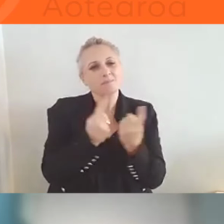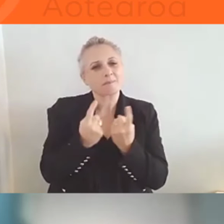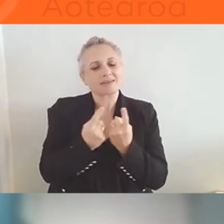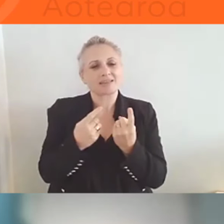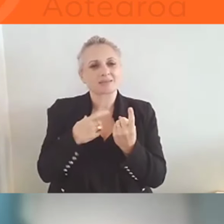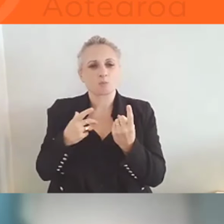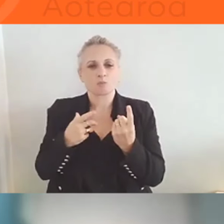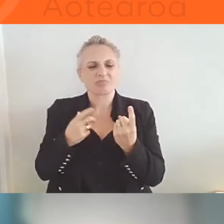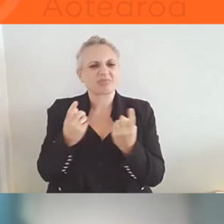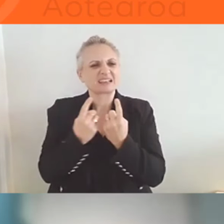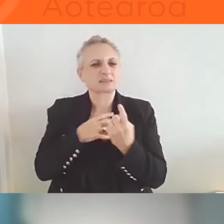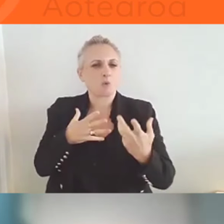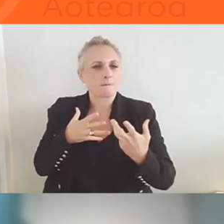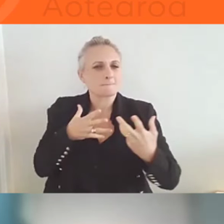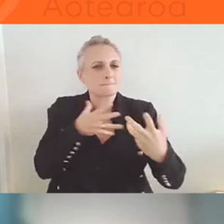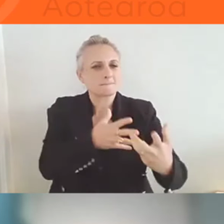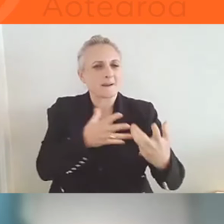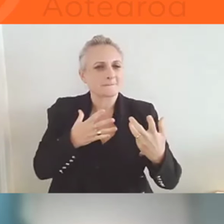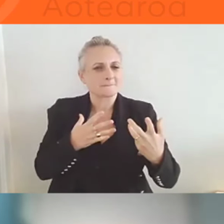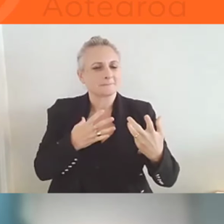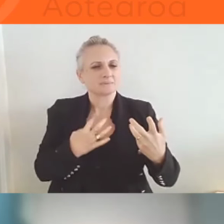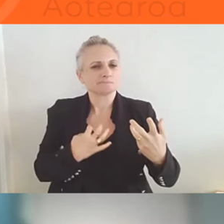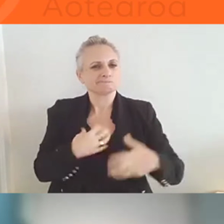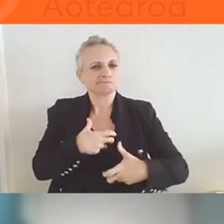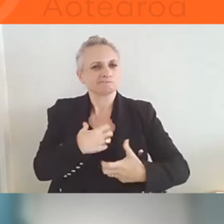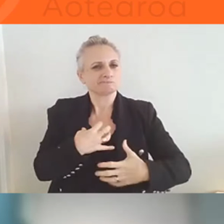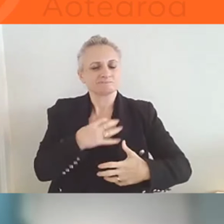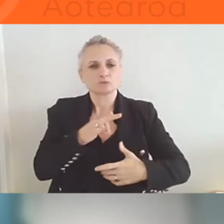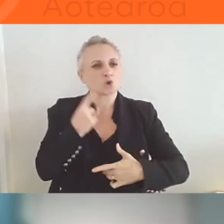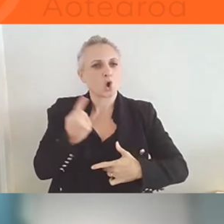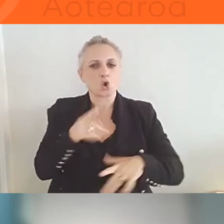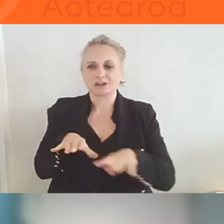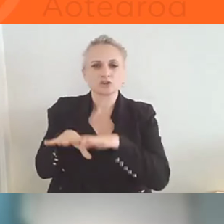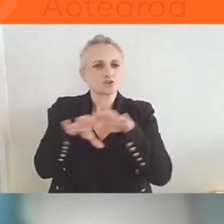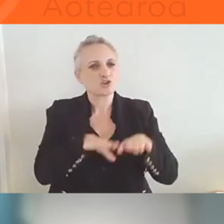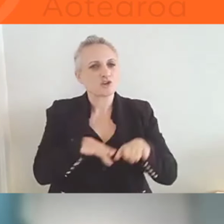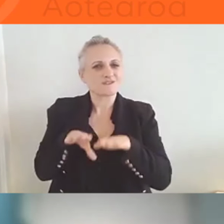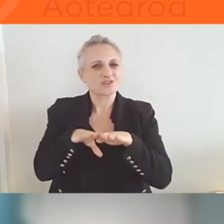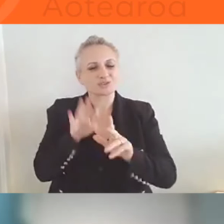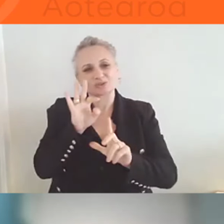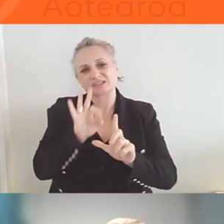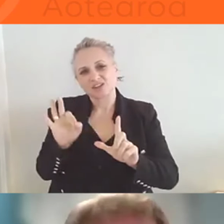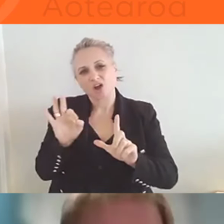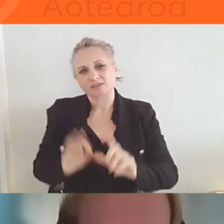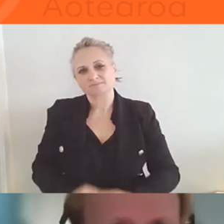versus universal design? George, I think you want to go on that